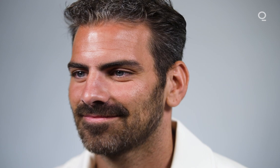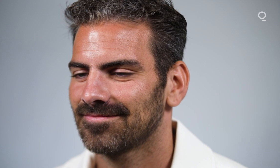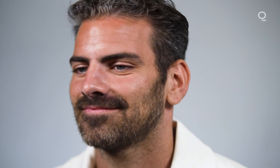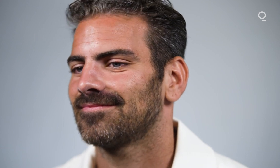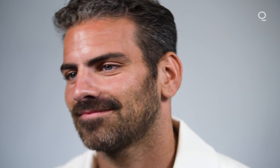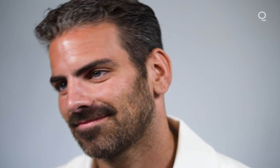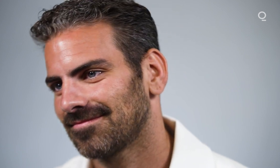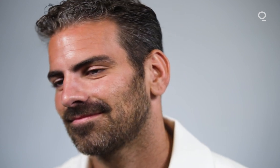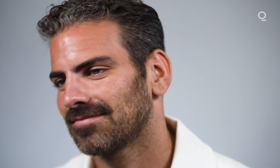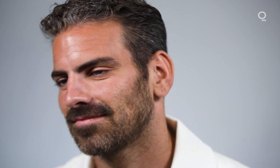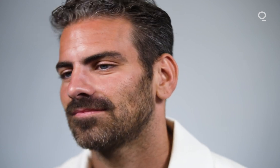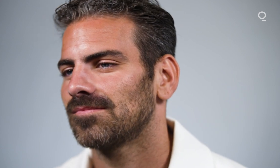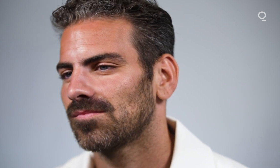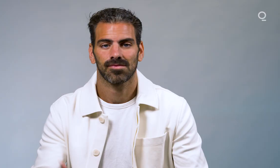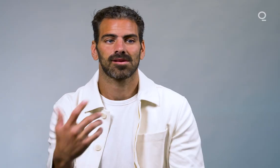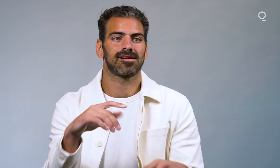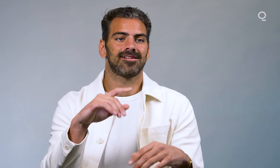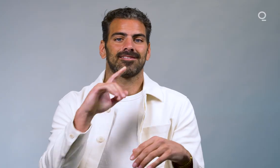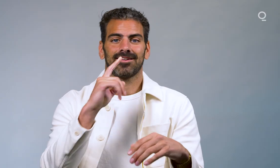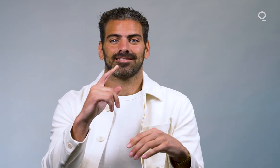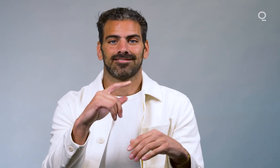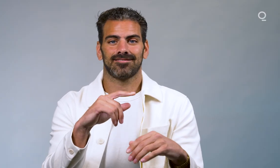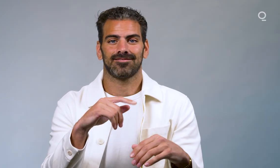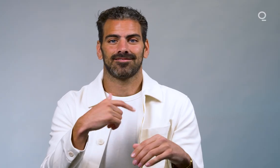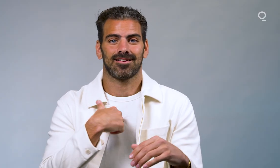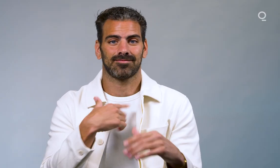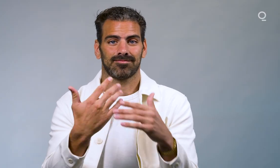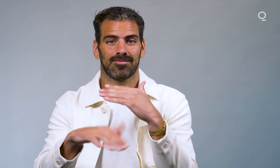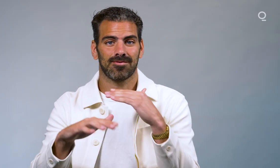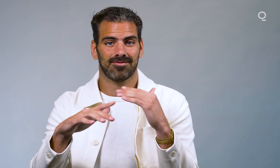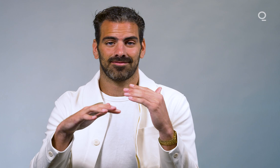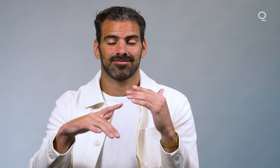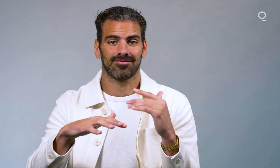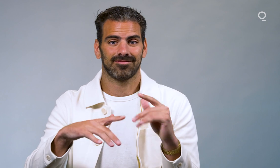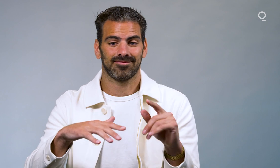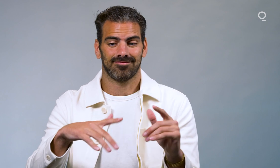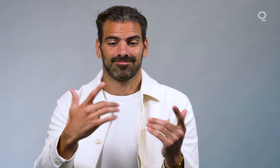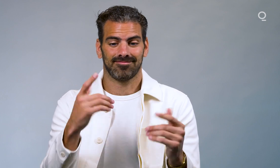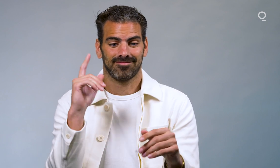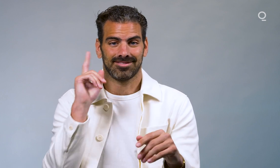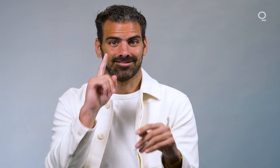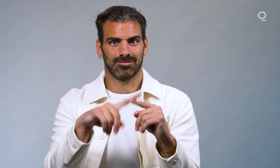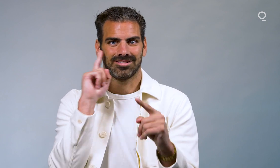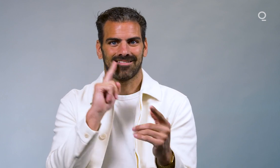and the culture around you? Definitely. Being born to an entirely deaf family